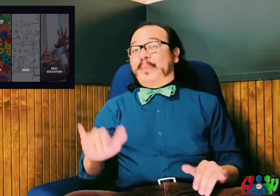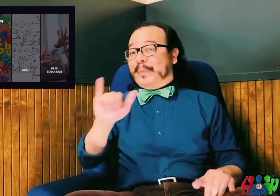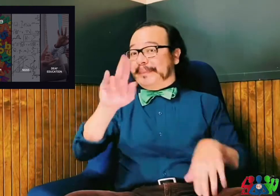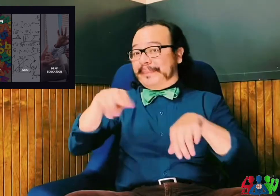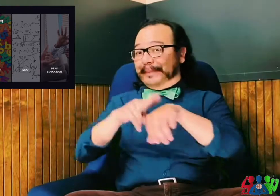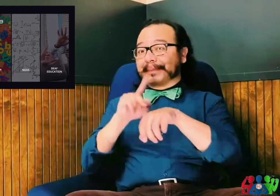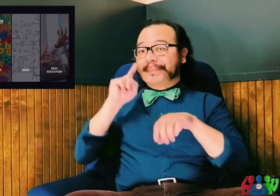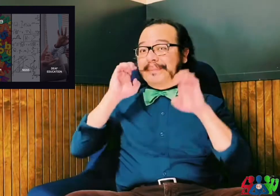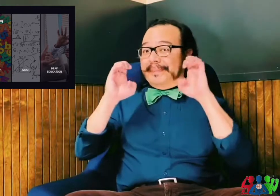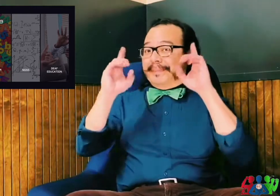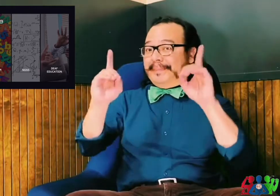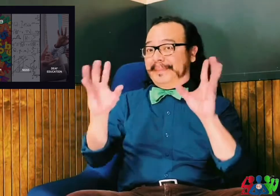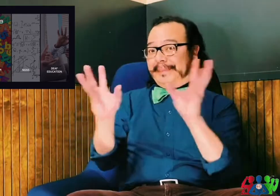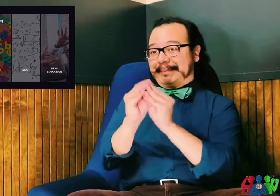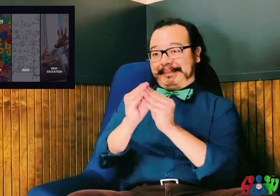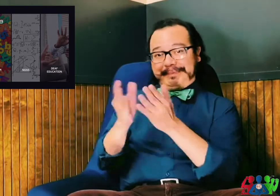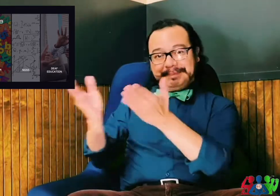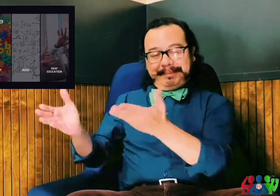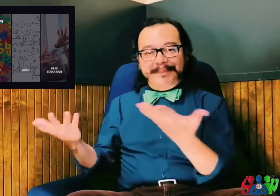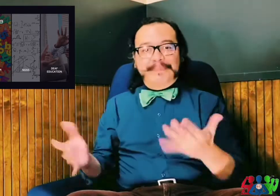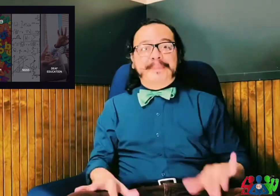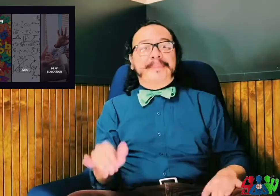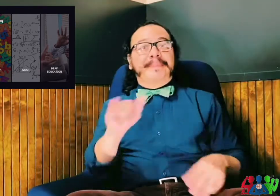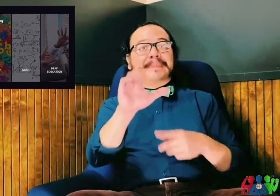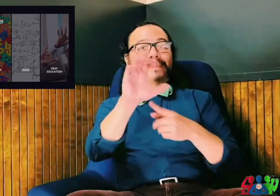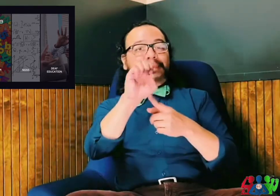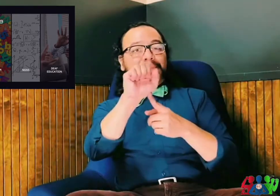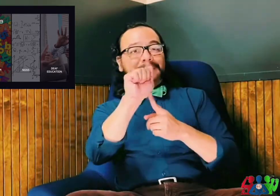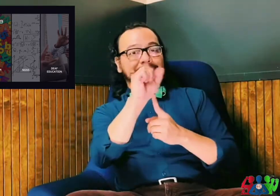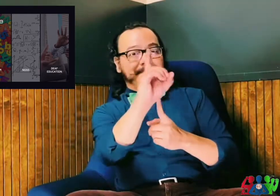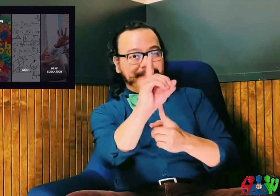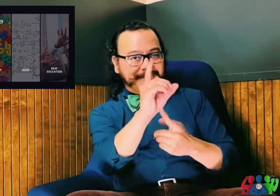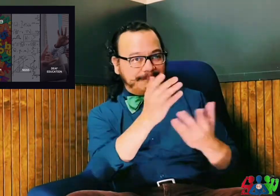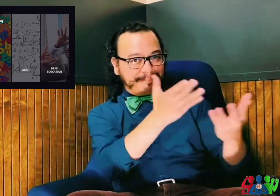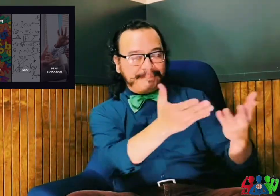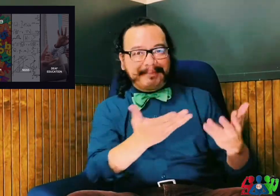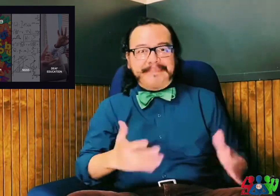Also National Deaf Education Conference serves for professional in the field of Deaf Education. Same for CESAD (Conference of Educational Administrators of Schools and Programs for the Deaf).